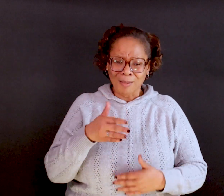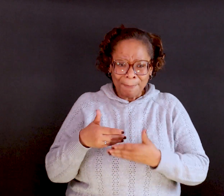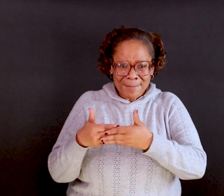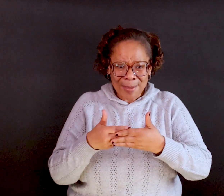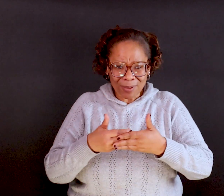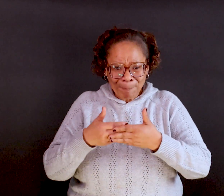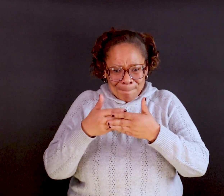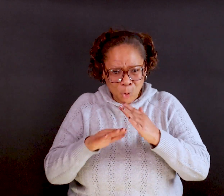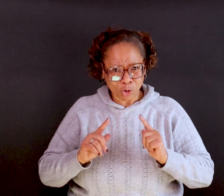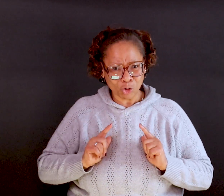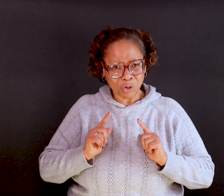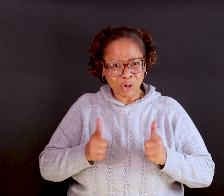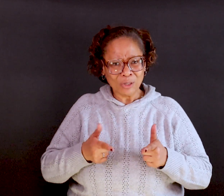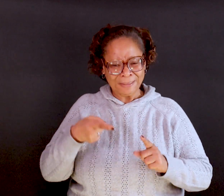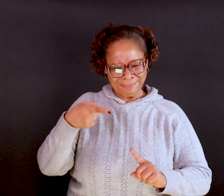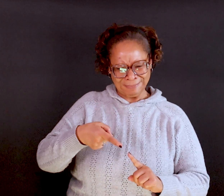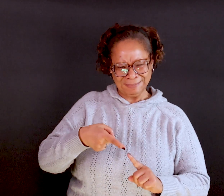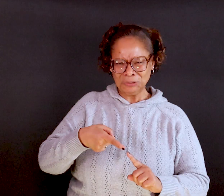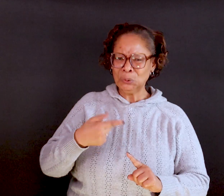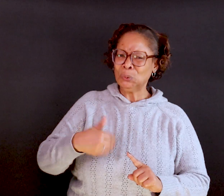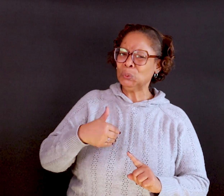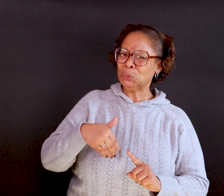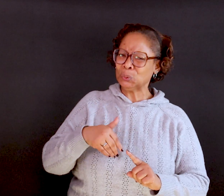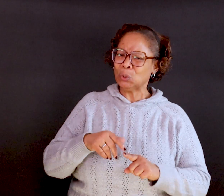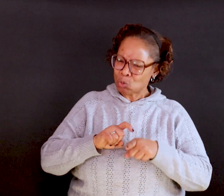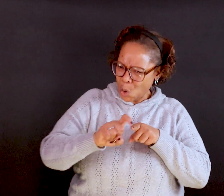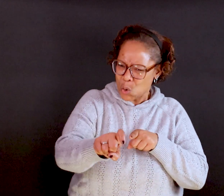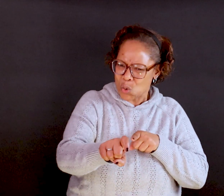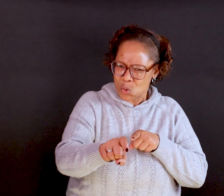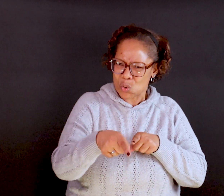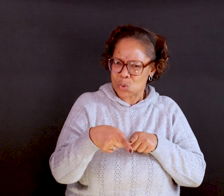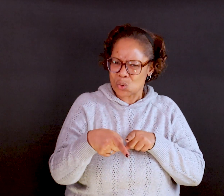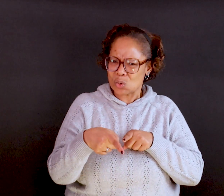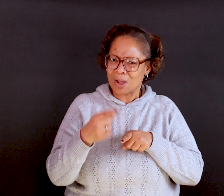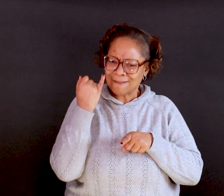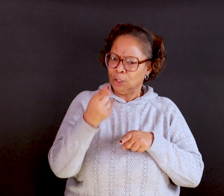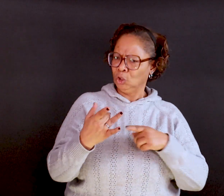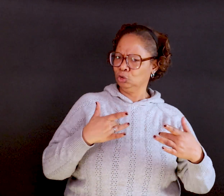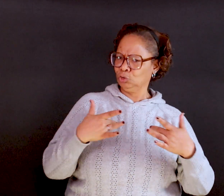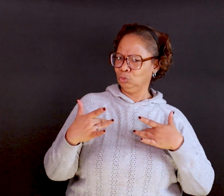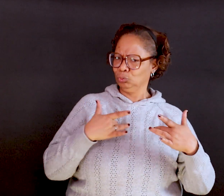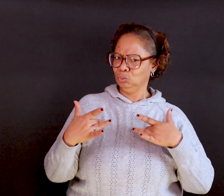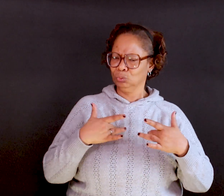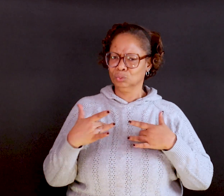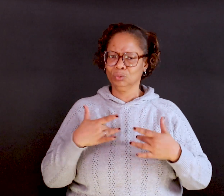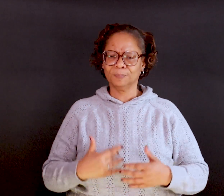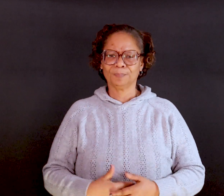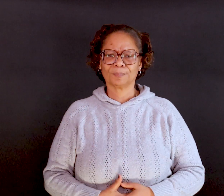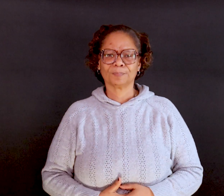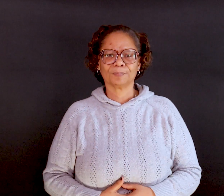Such as premature infants.